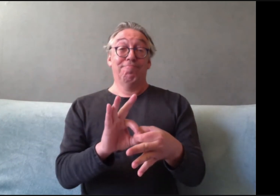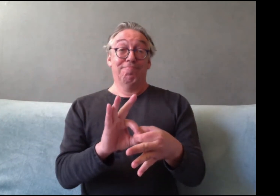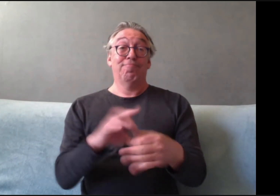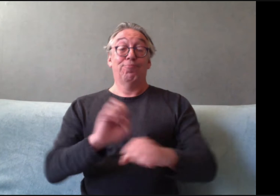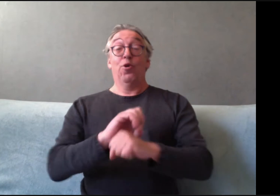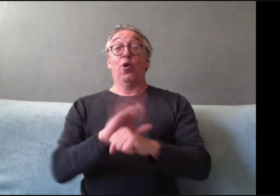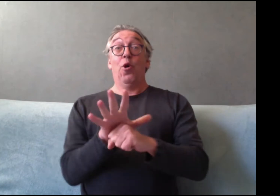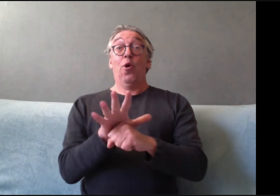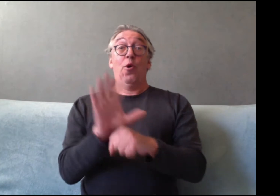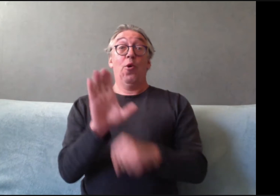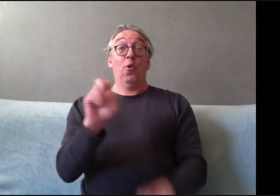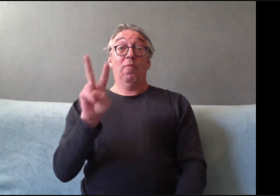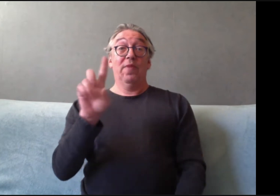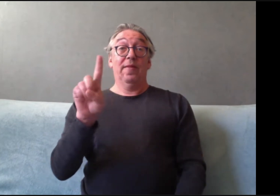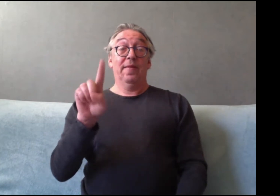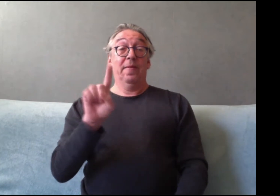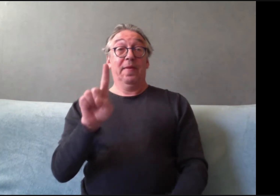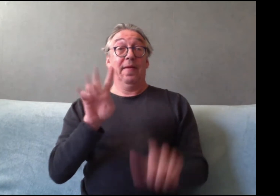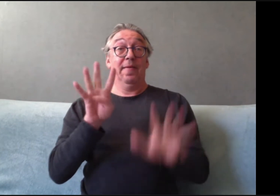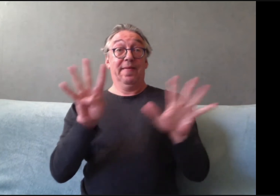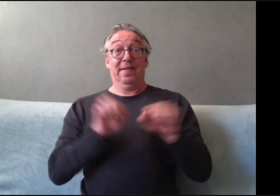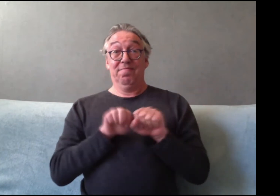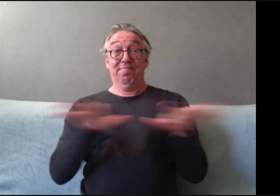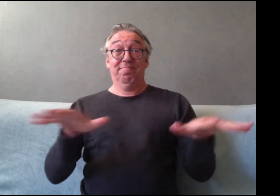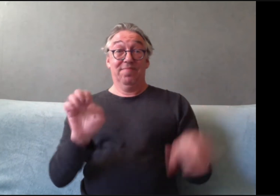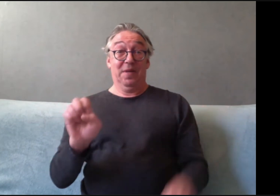I hope that everyone is alright in these difficult times.